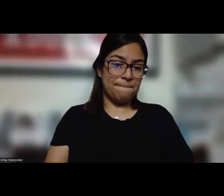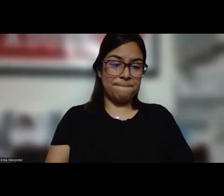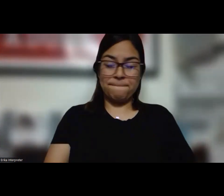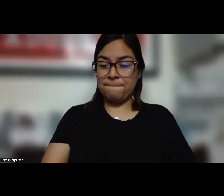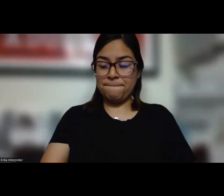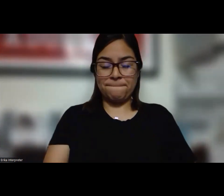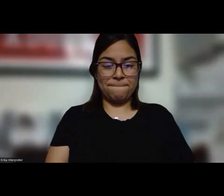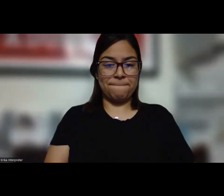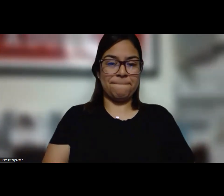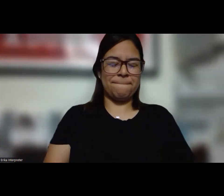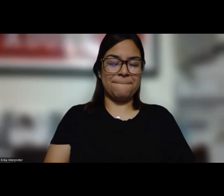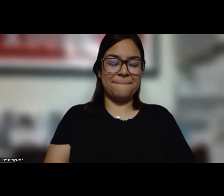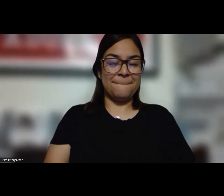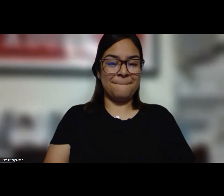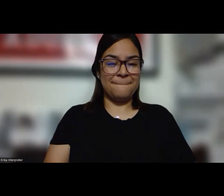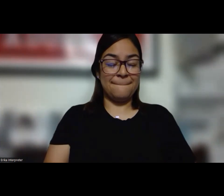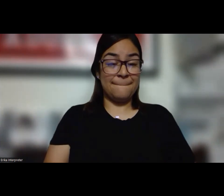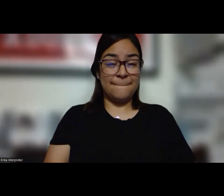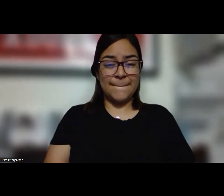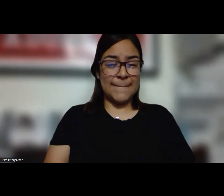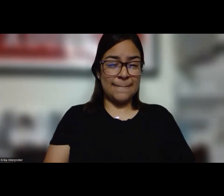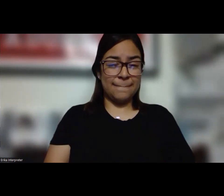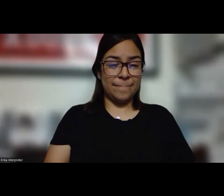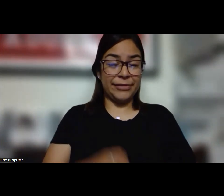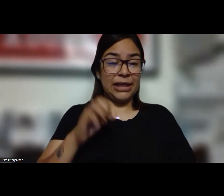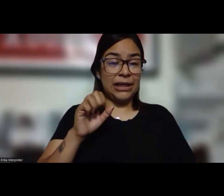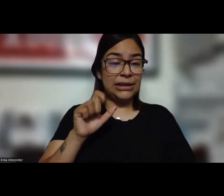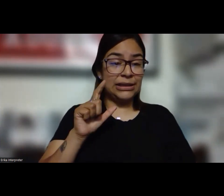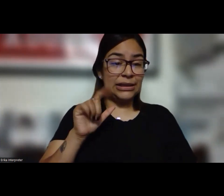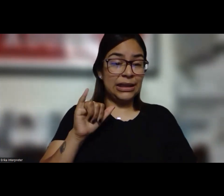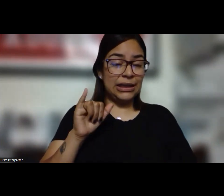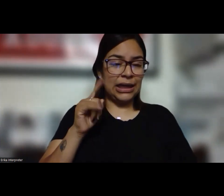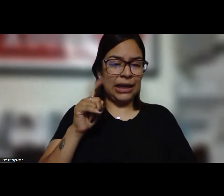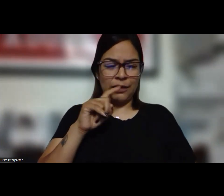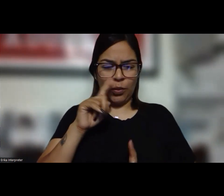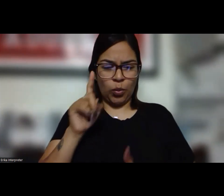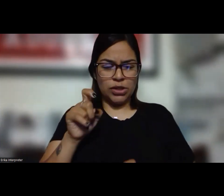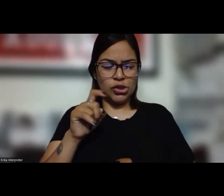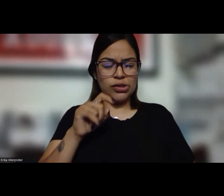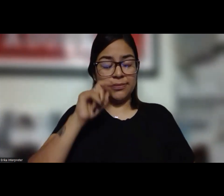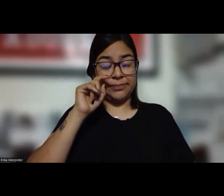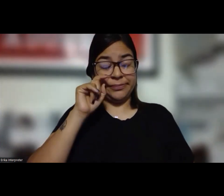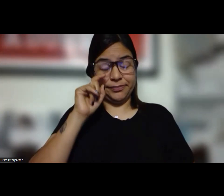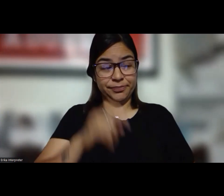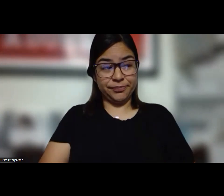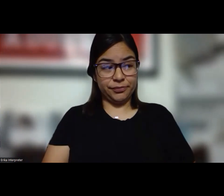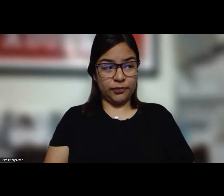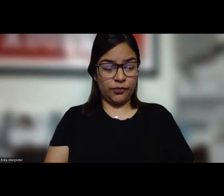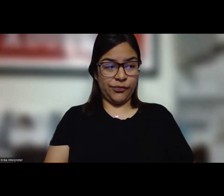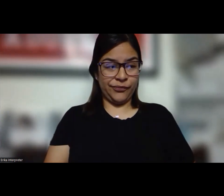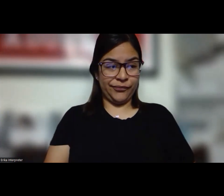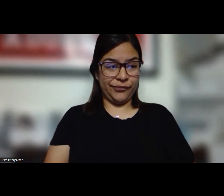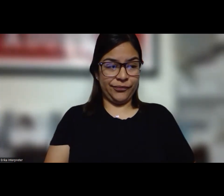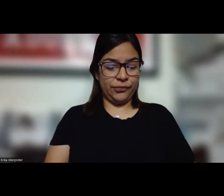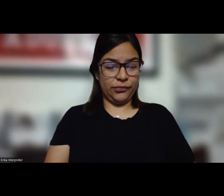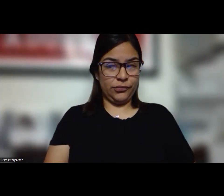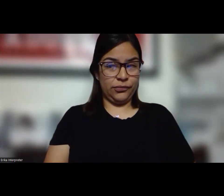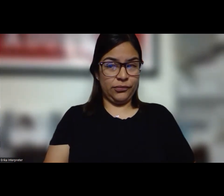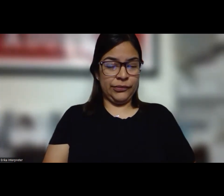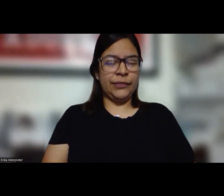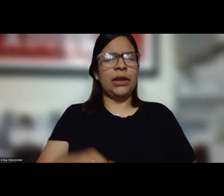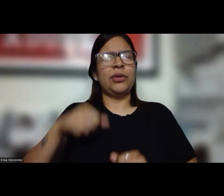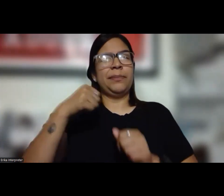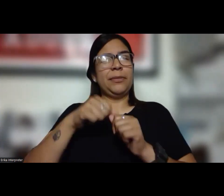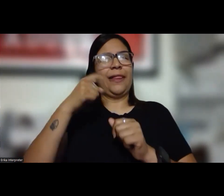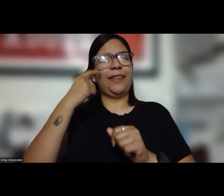okay um so David this is Eli and uh a question um I I believe in our pre previous meeting um